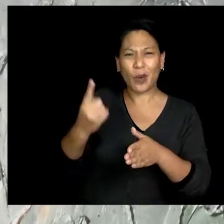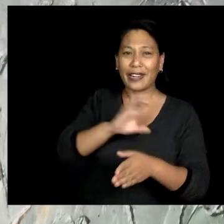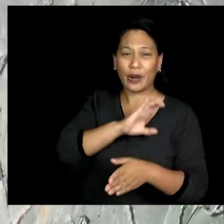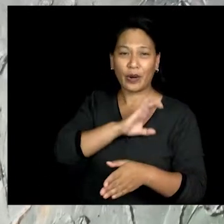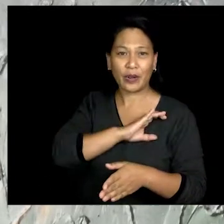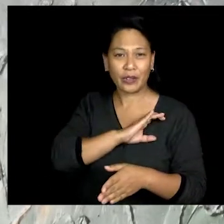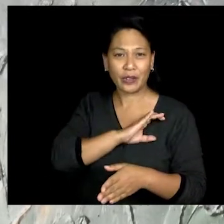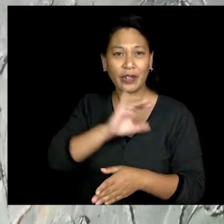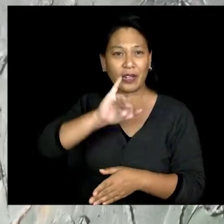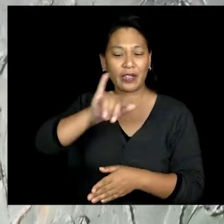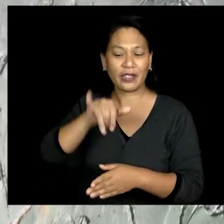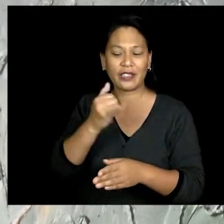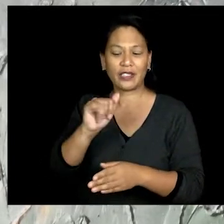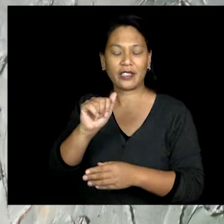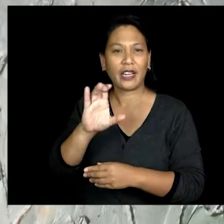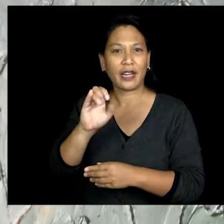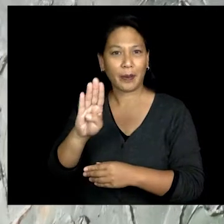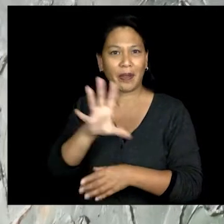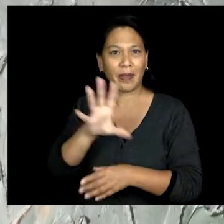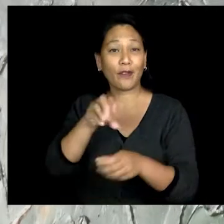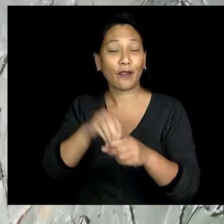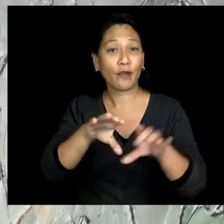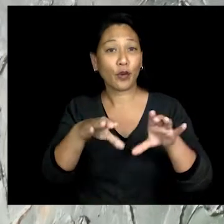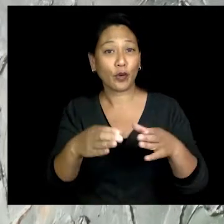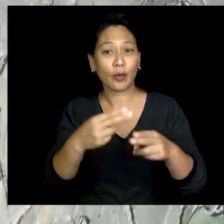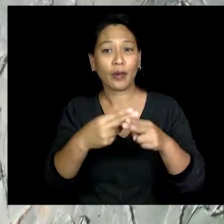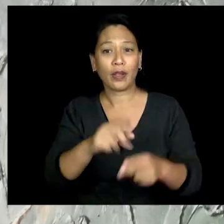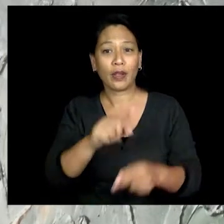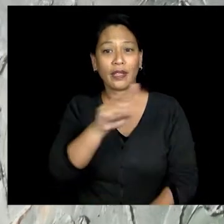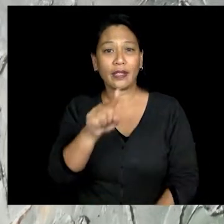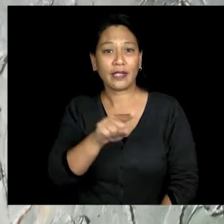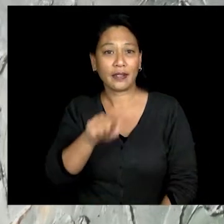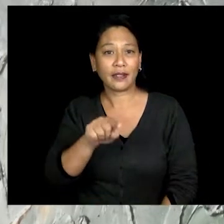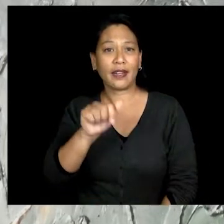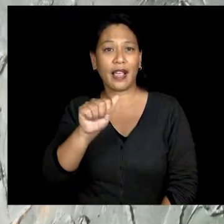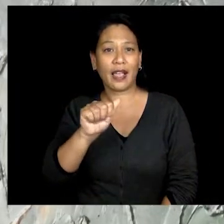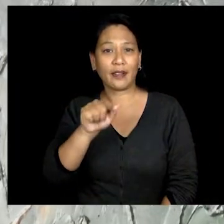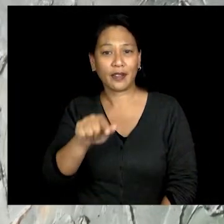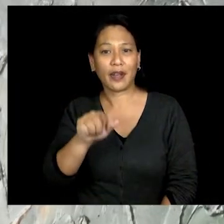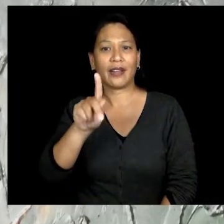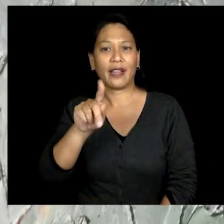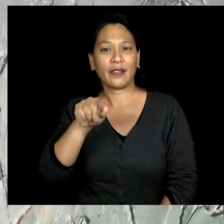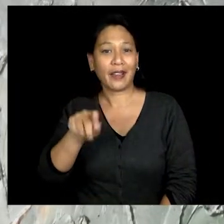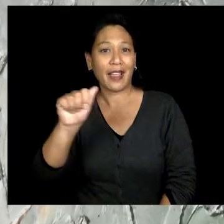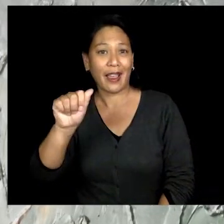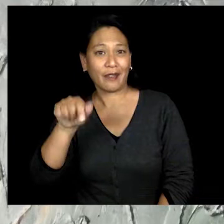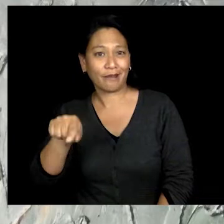It follows one character Jacob who's a member of Z.A.K.A., which is an Orthodox volunteer force in Israel,